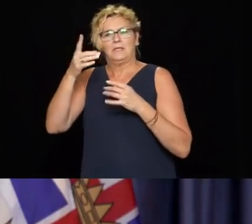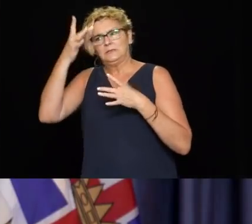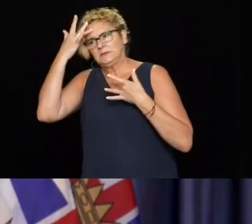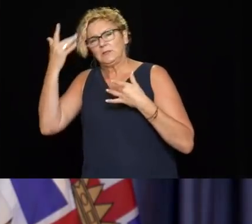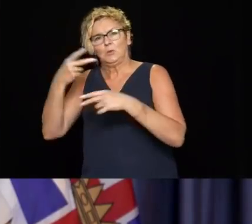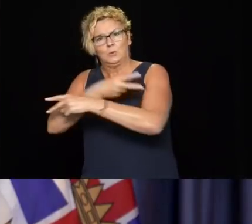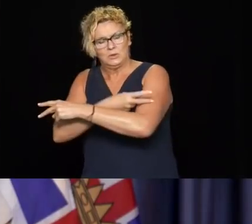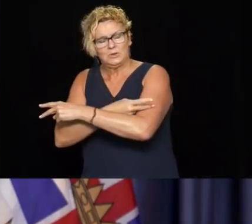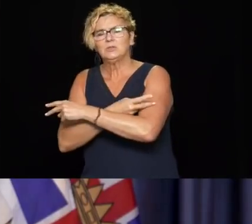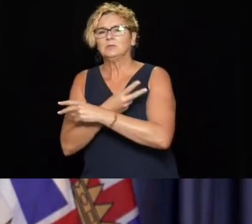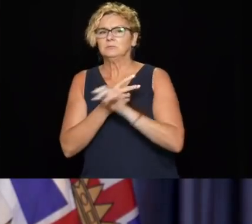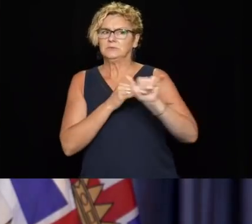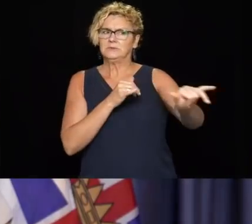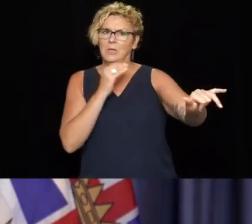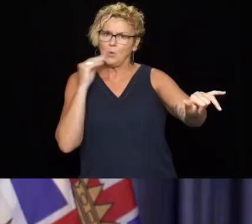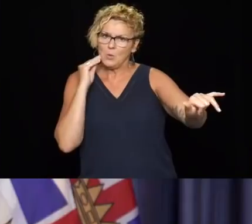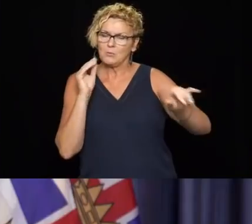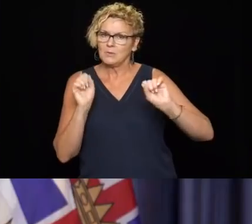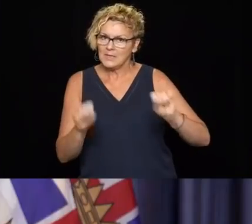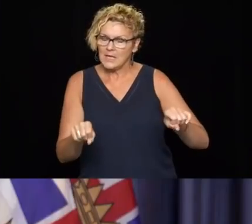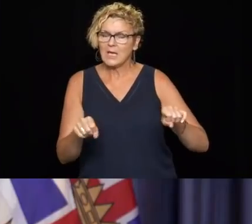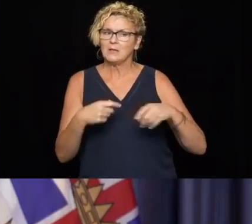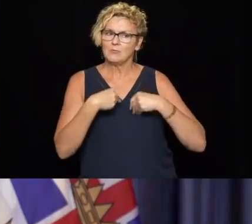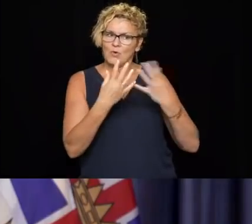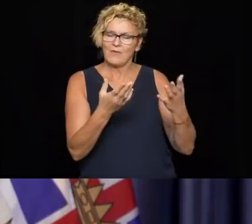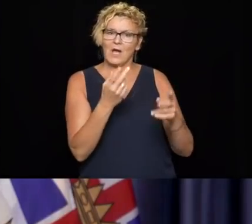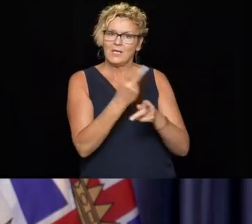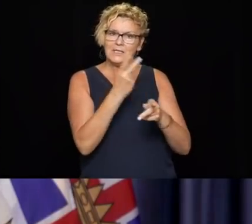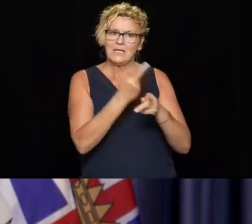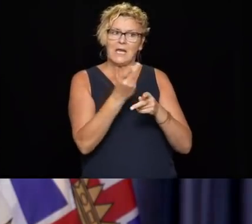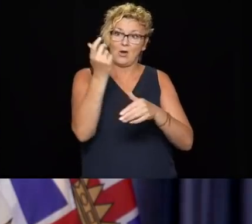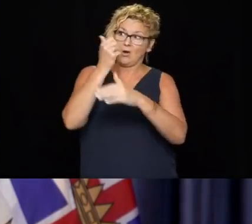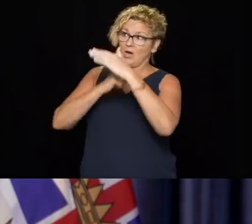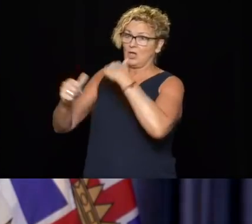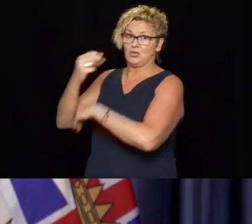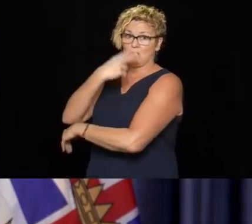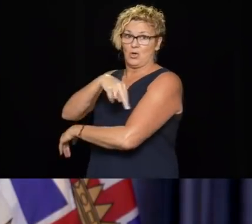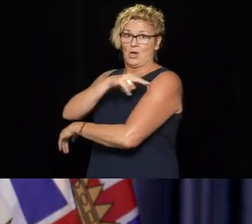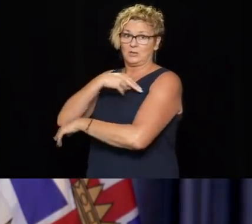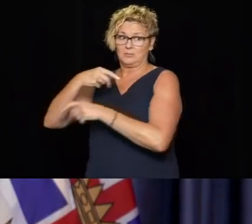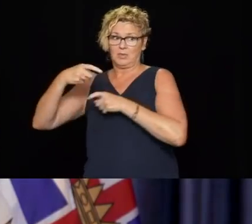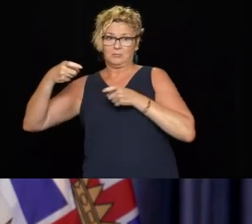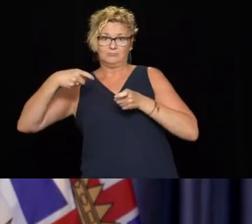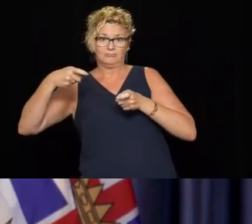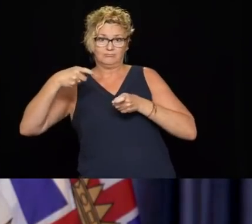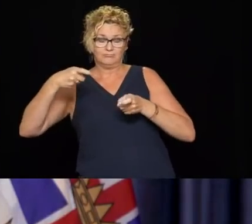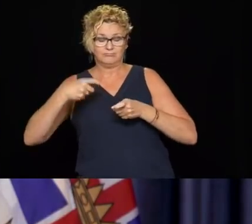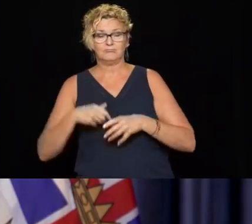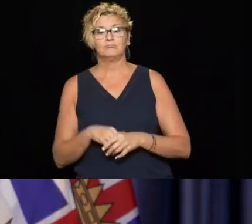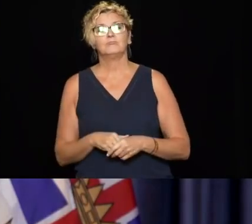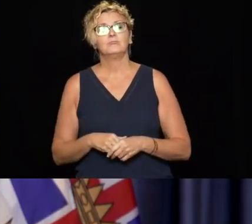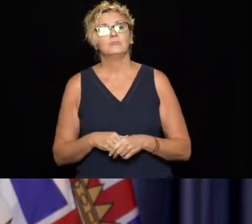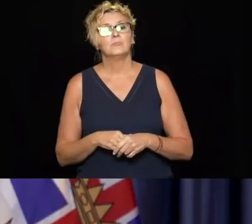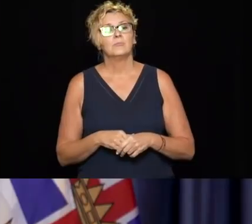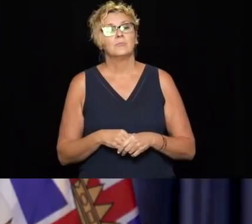they can get that care in their own home. For many patients especially elderly, this means they will be able to avoid